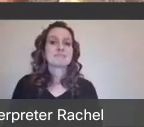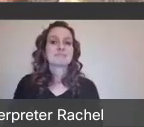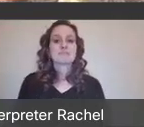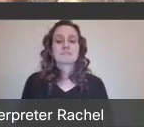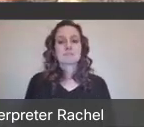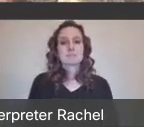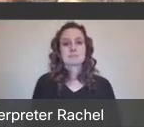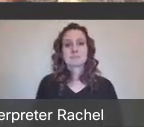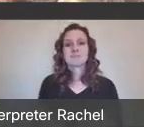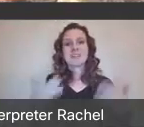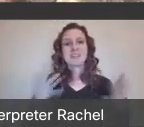[Reporter] That's it for me, thank you very much.